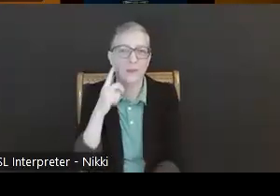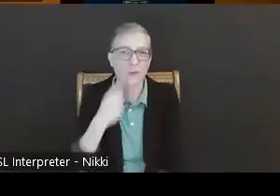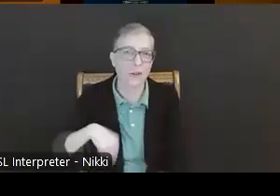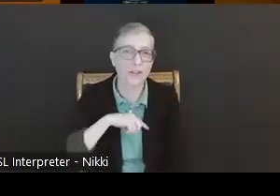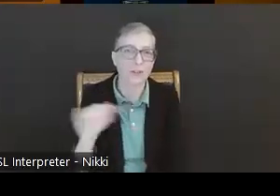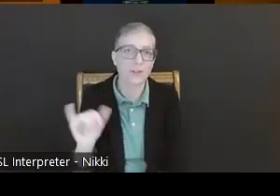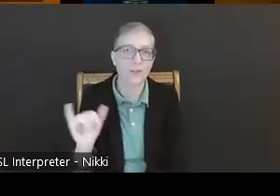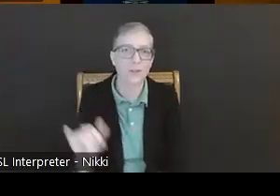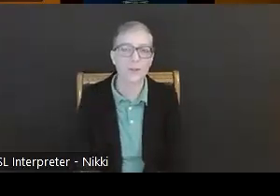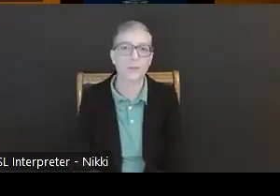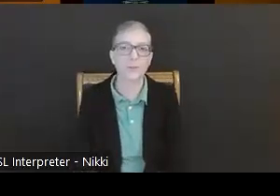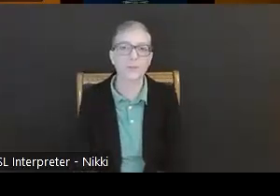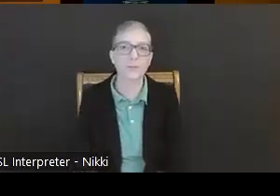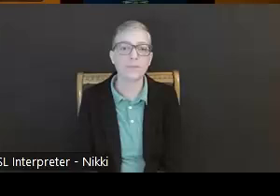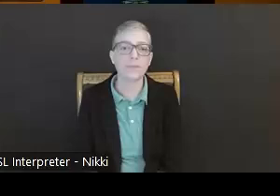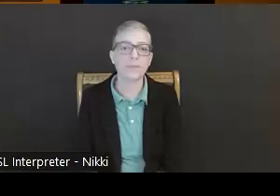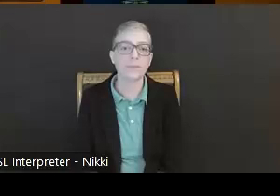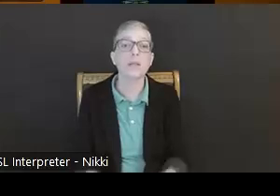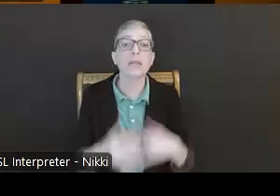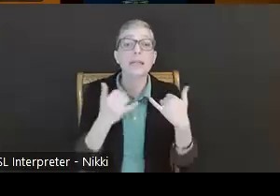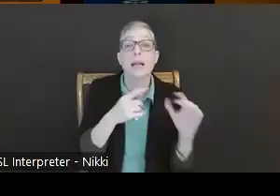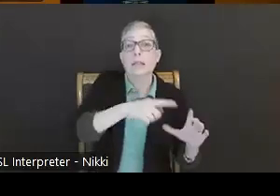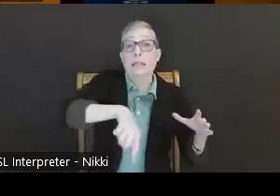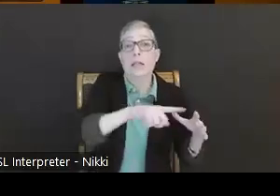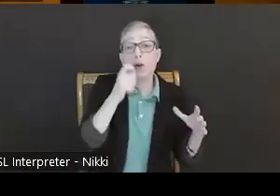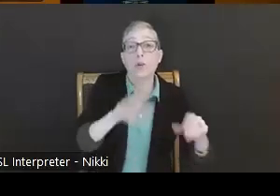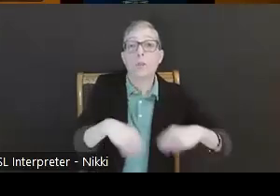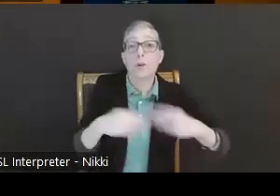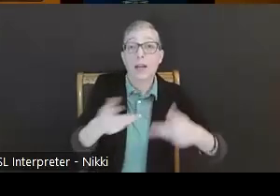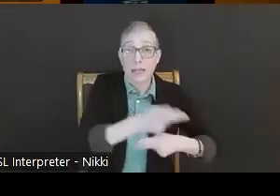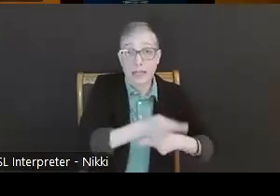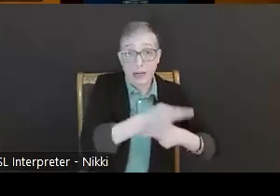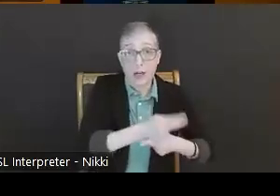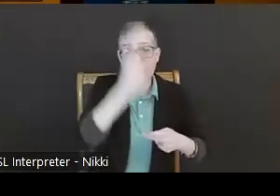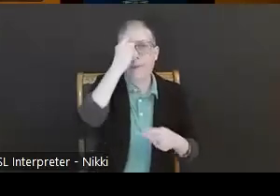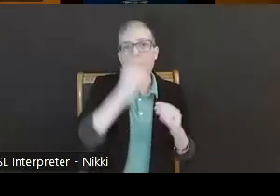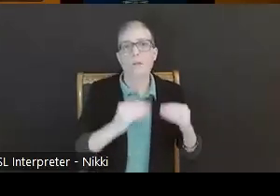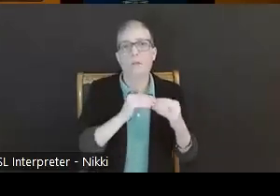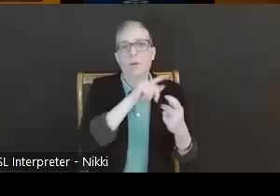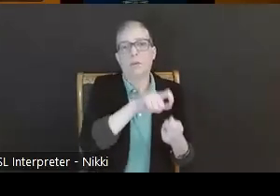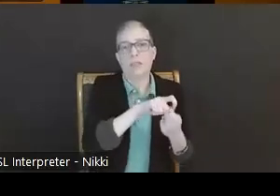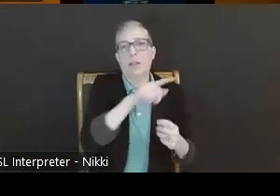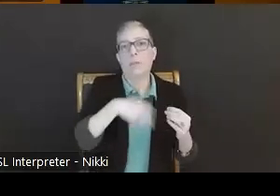caregivers role a little bit more specifically um and this idea that caregivers are kind of